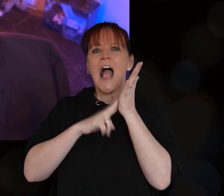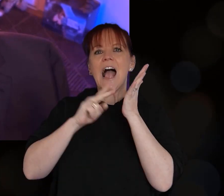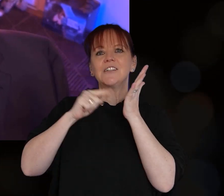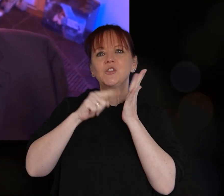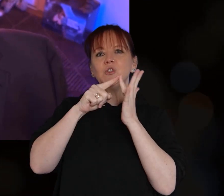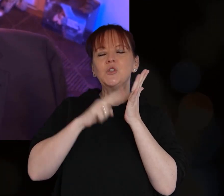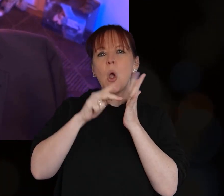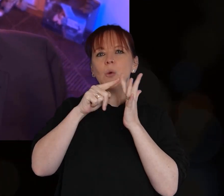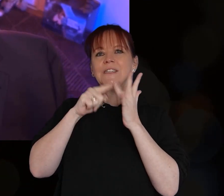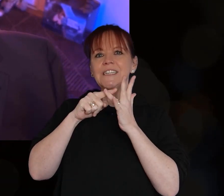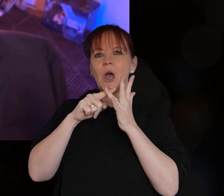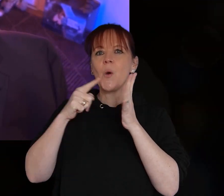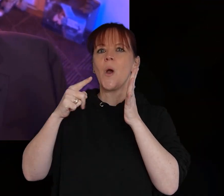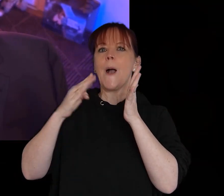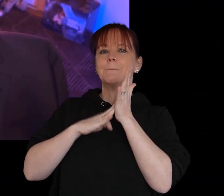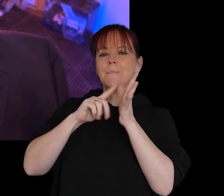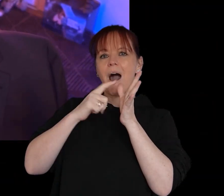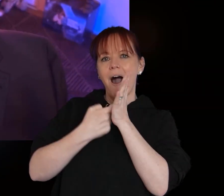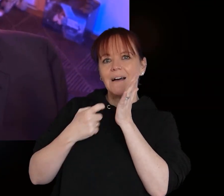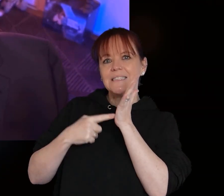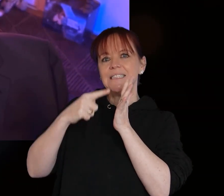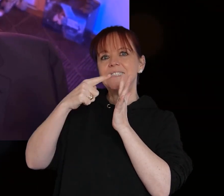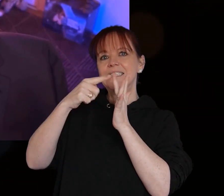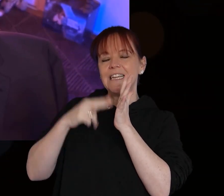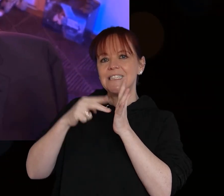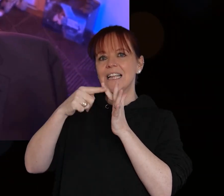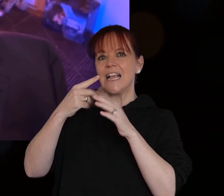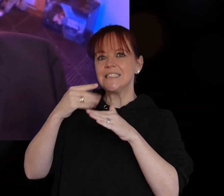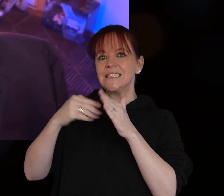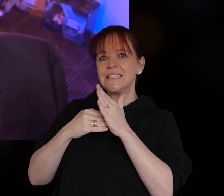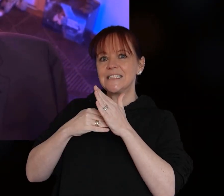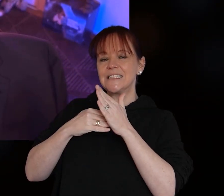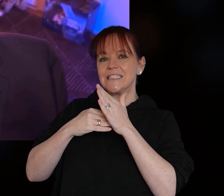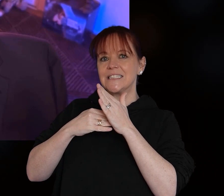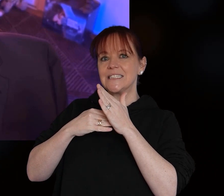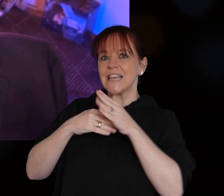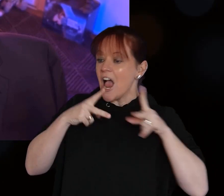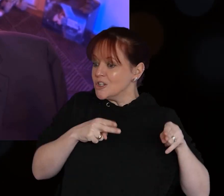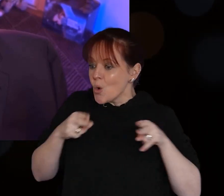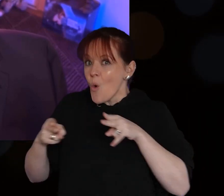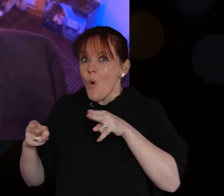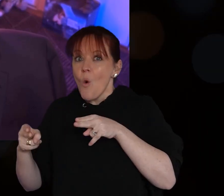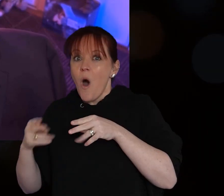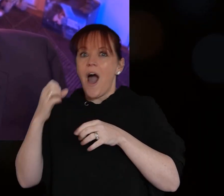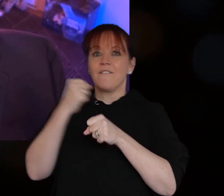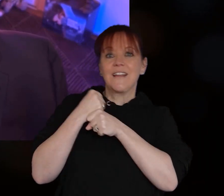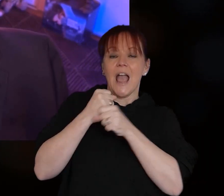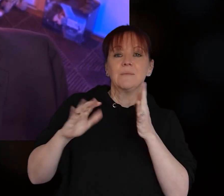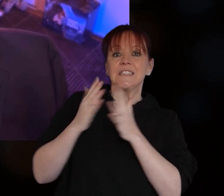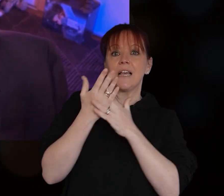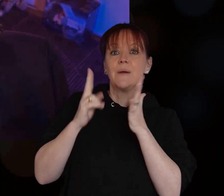Antonio Martinez, editor of Game Accessibility Nexus. Take it away, Antonio! Woo!